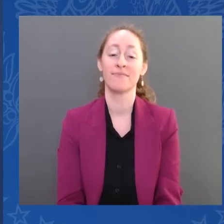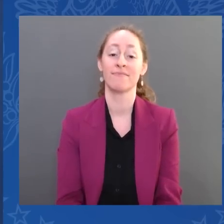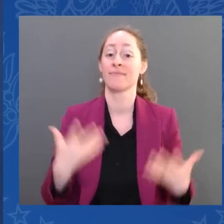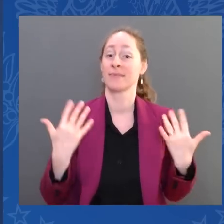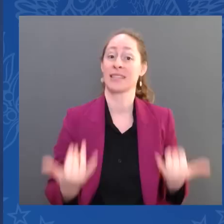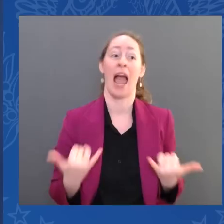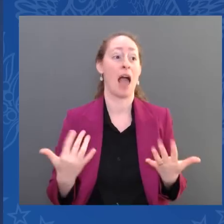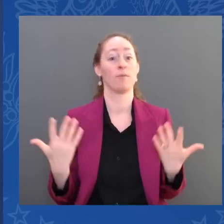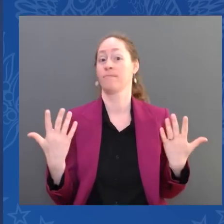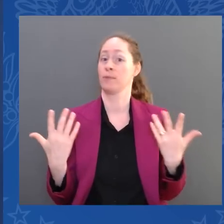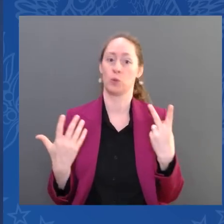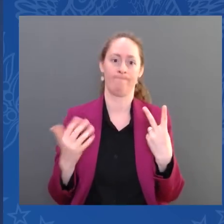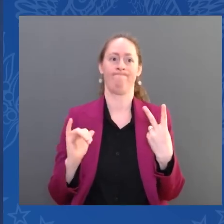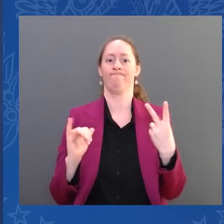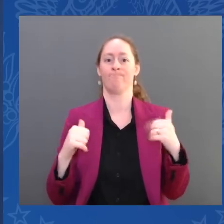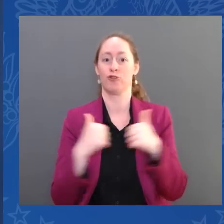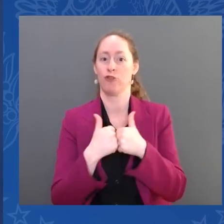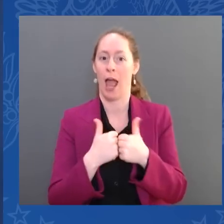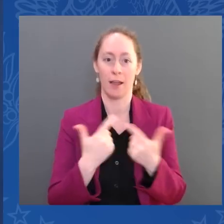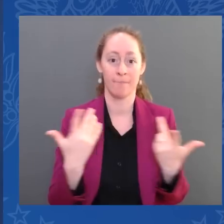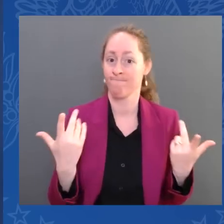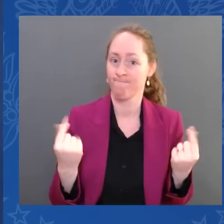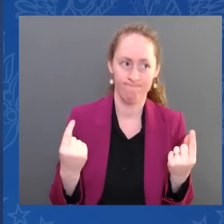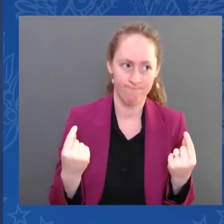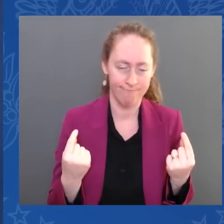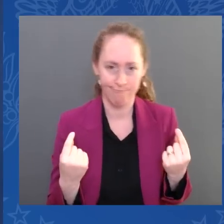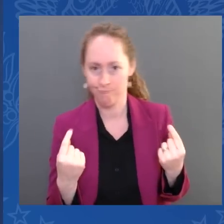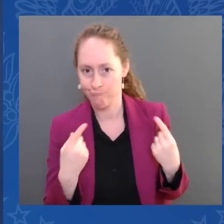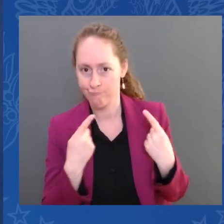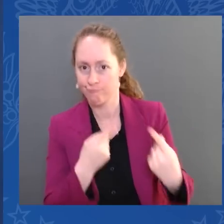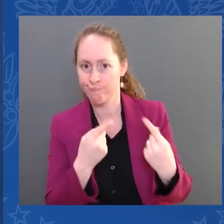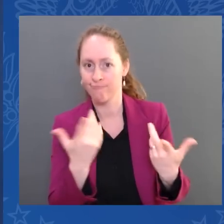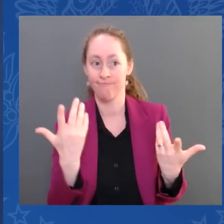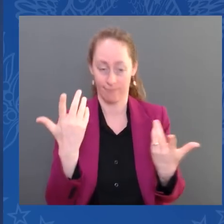Both of these challenges have been directly exacerbated by Putin's war in Ukraine.